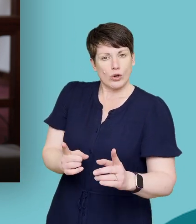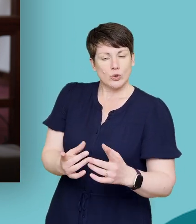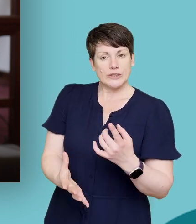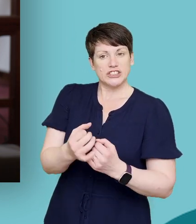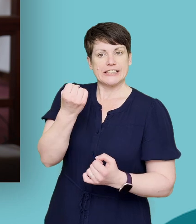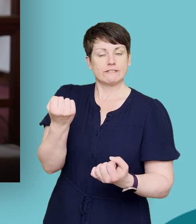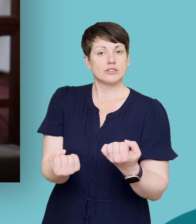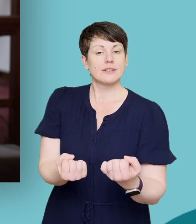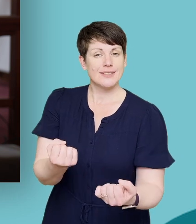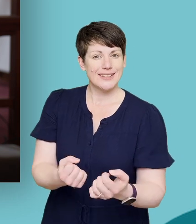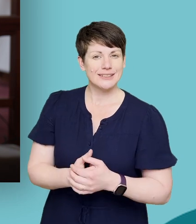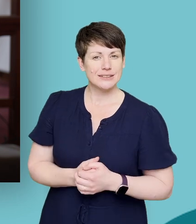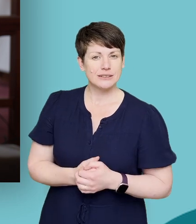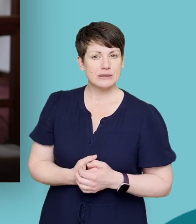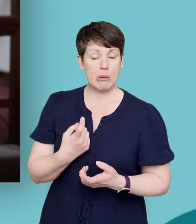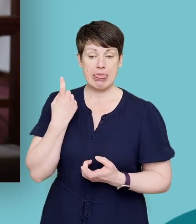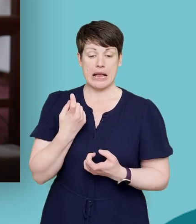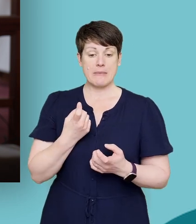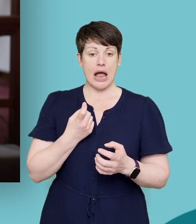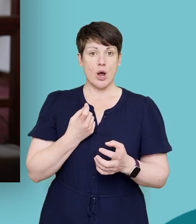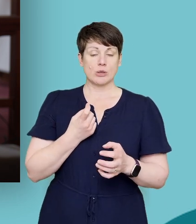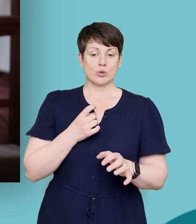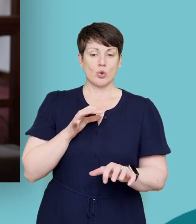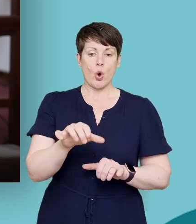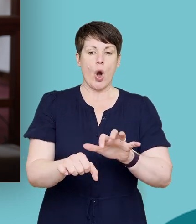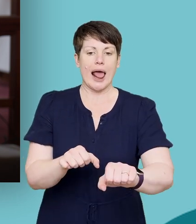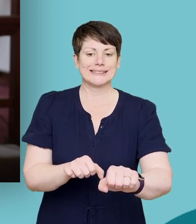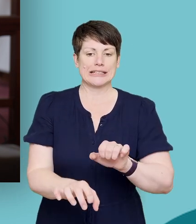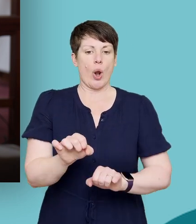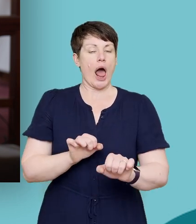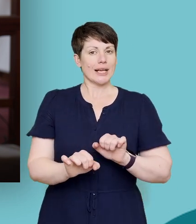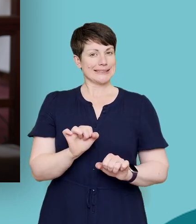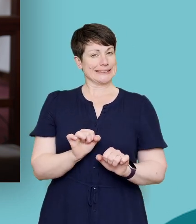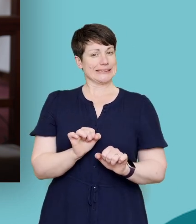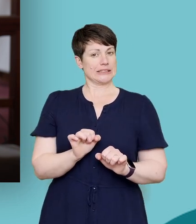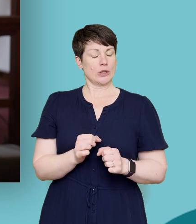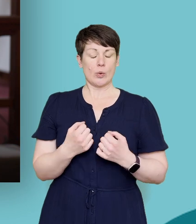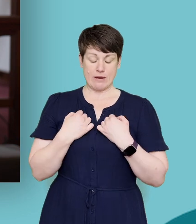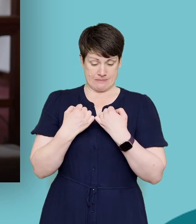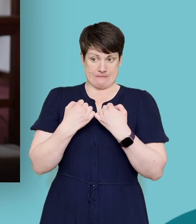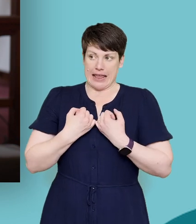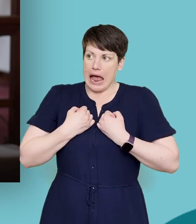When we think about decolonising, we become aware of our own preconceived ideas.